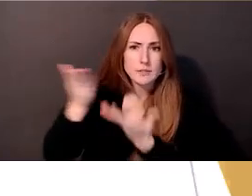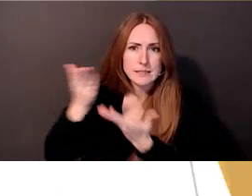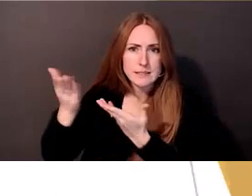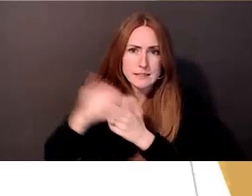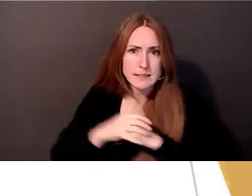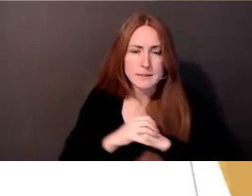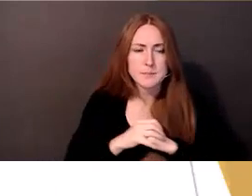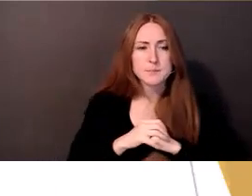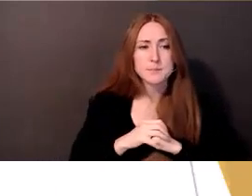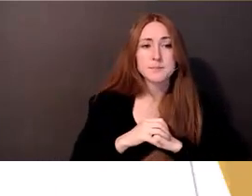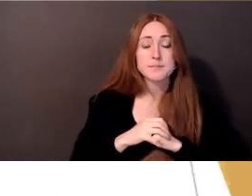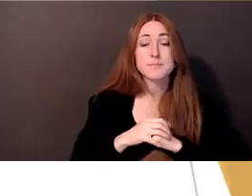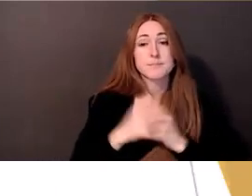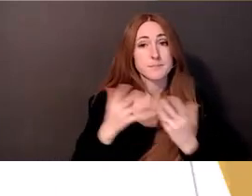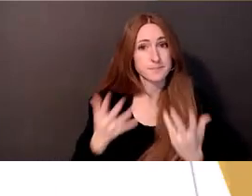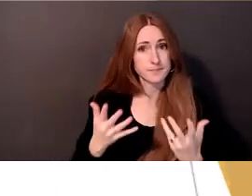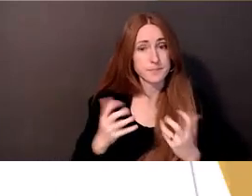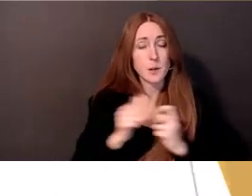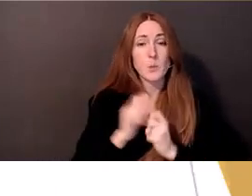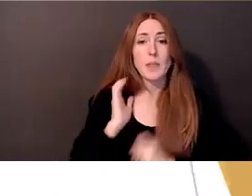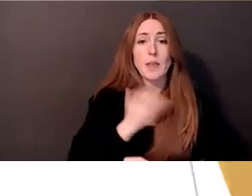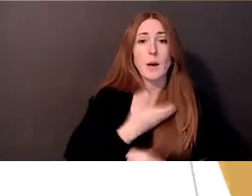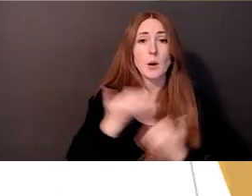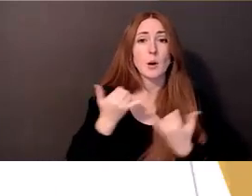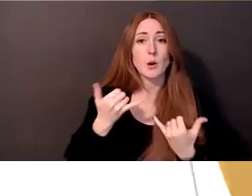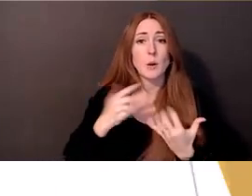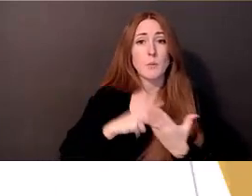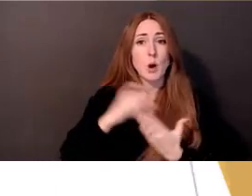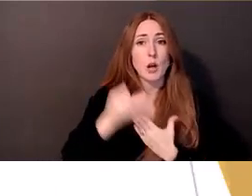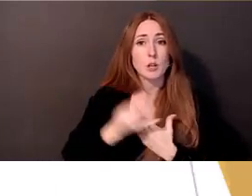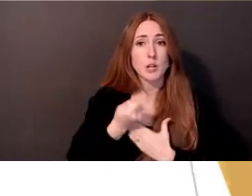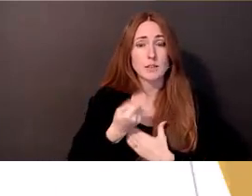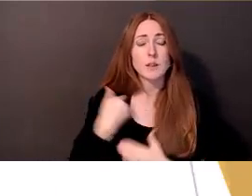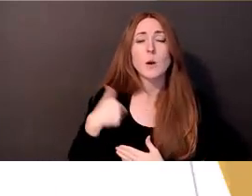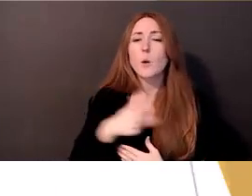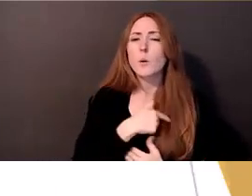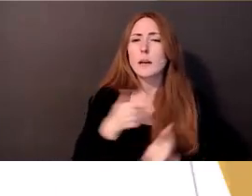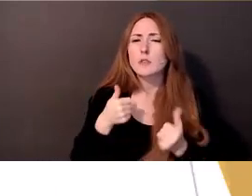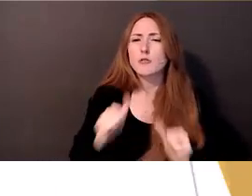Therefore, with our current projects, we attempted to address some of these gaps